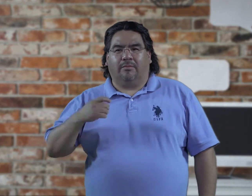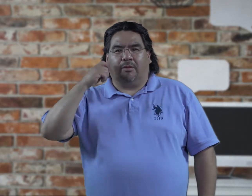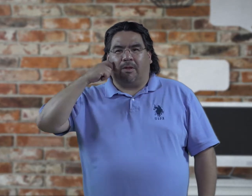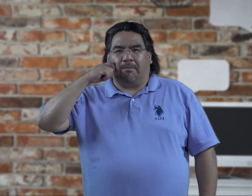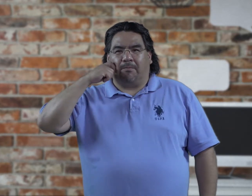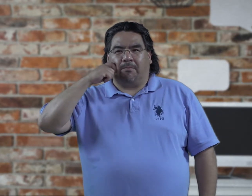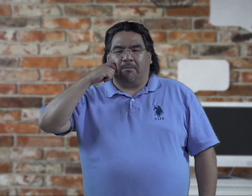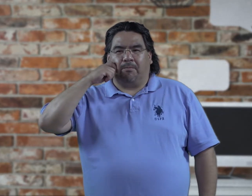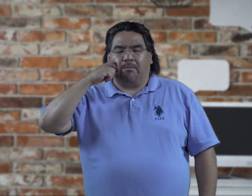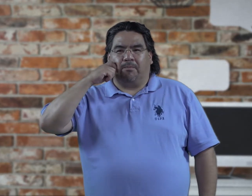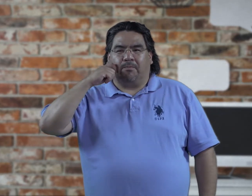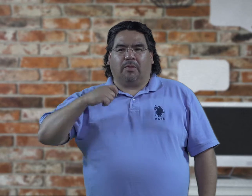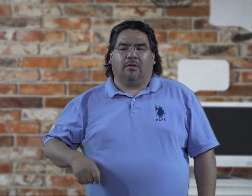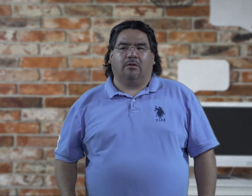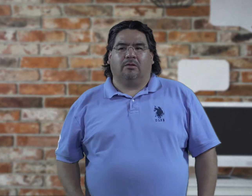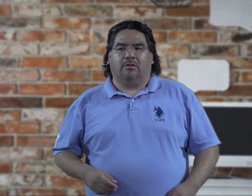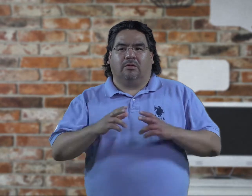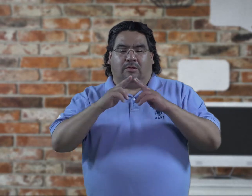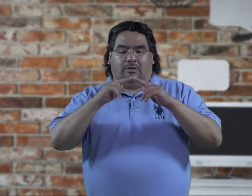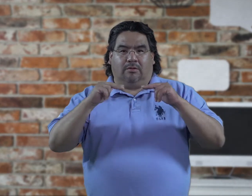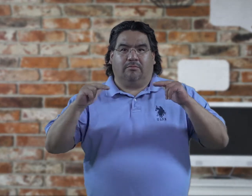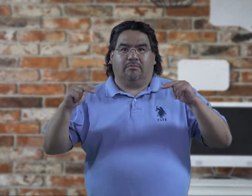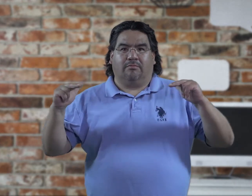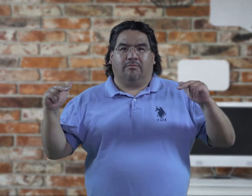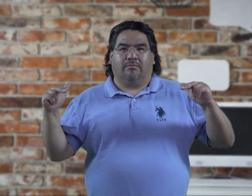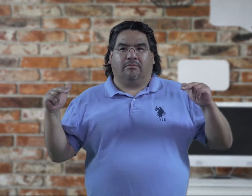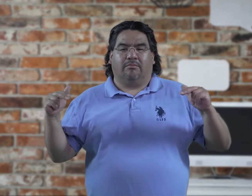Apple Bacon